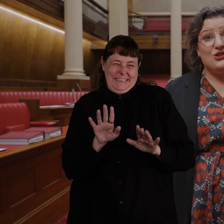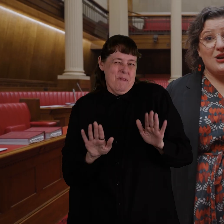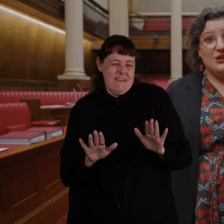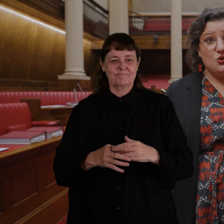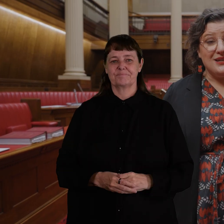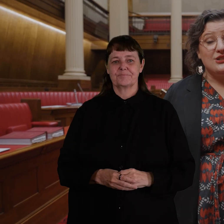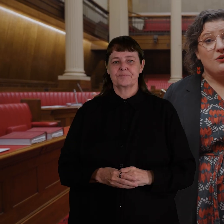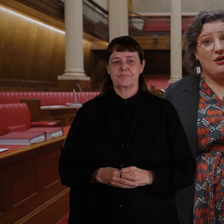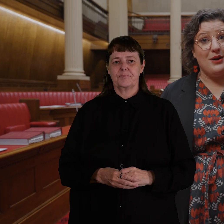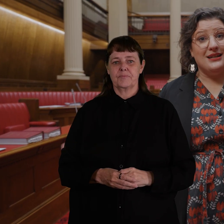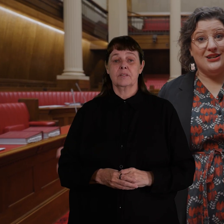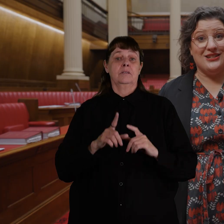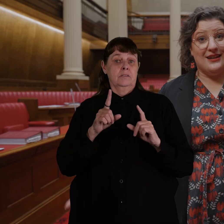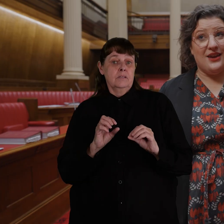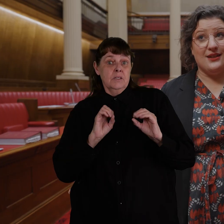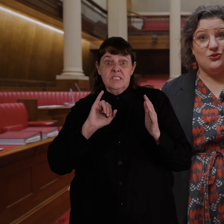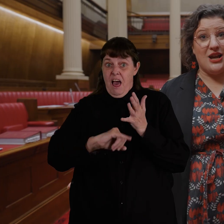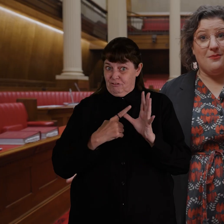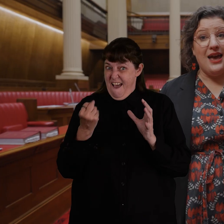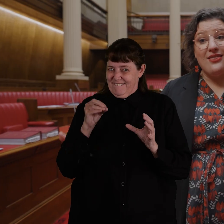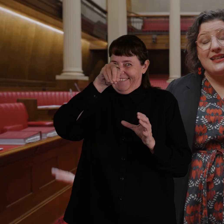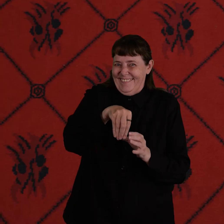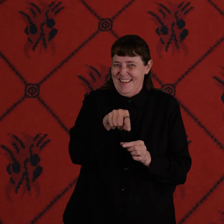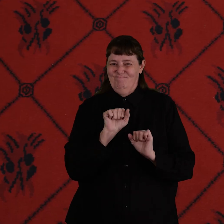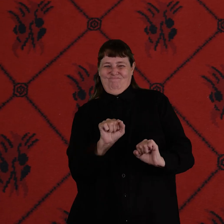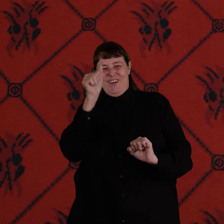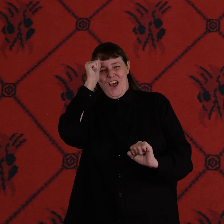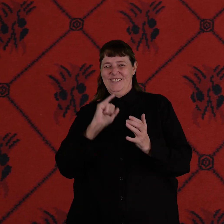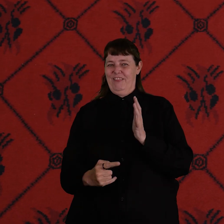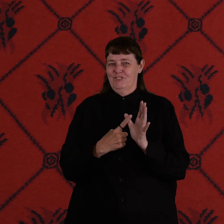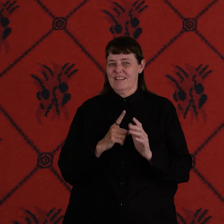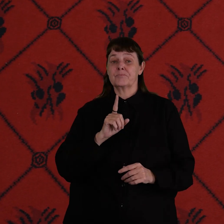Australian twist to our red Legislative Council chamber, and that's by the sturt desert pea,